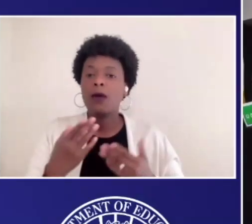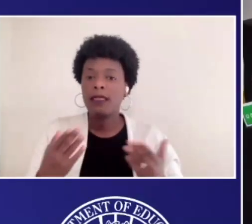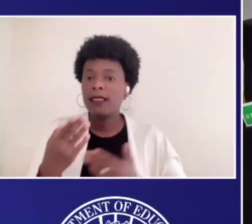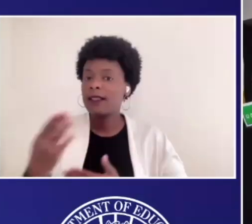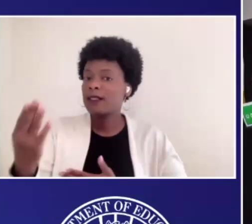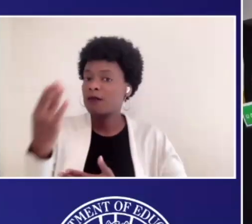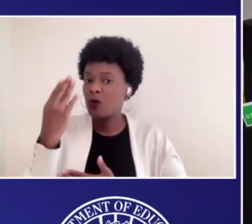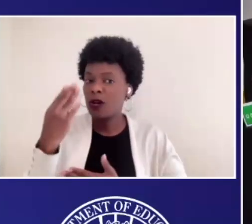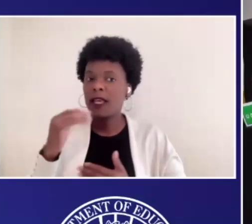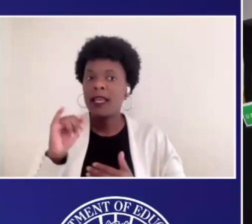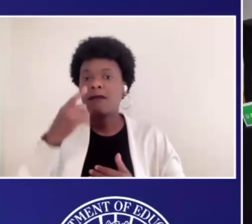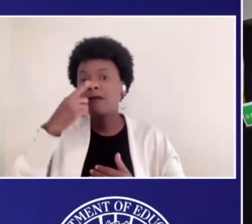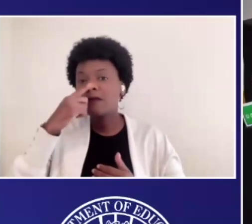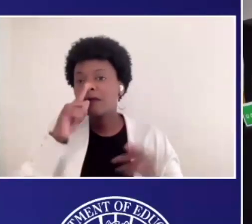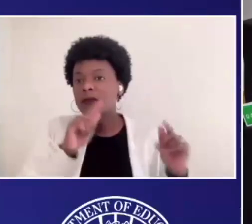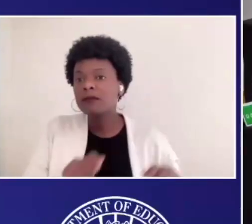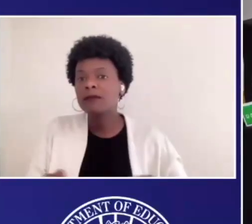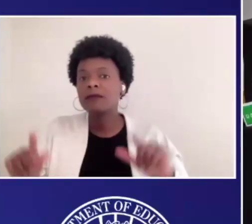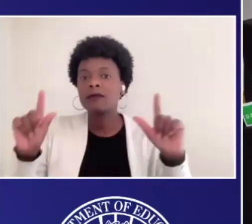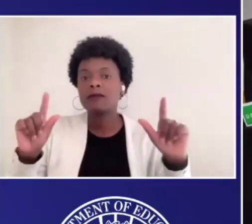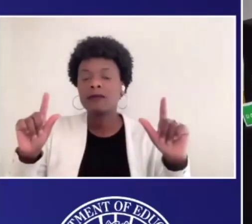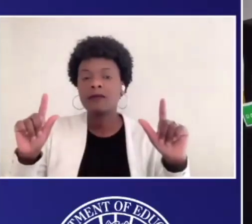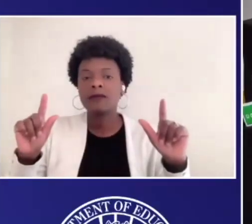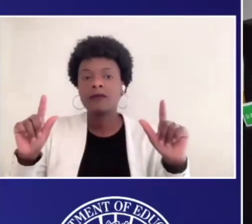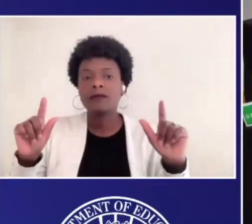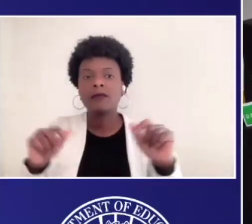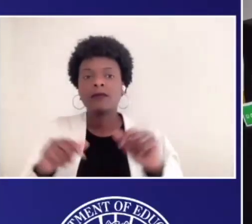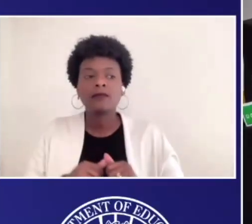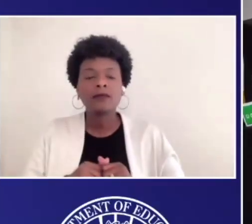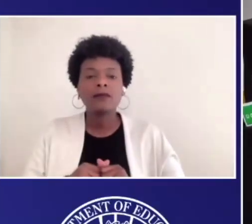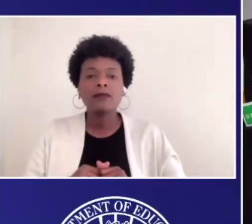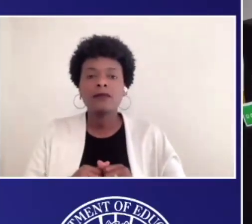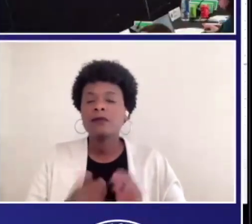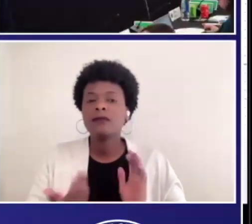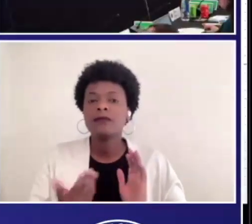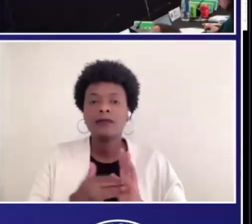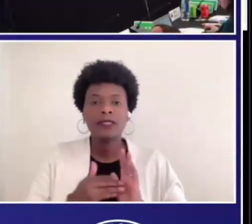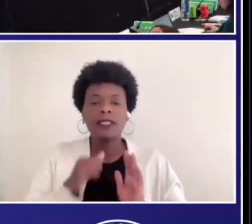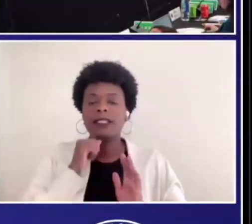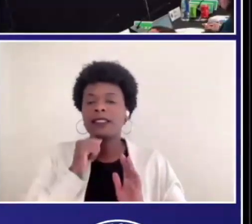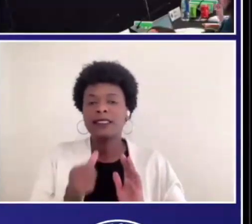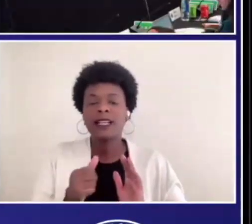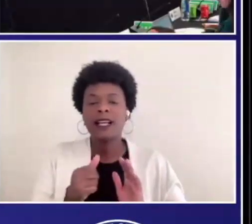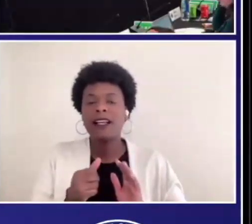And so if we could put up on the screen here and again, this is not the, the panacea that maybe some want,